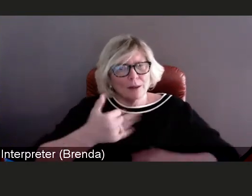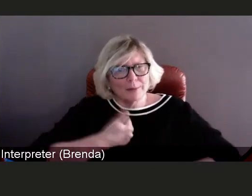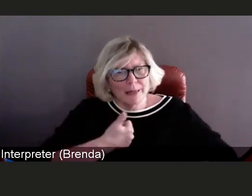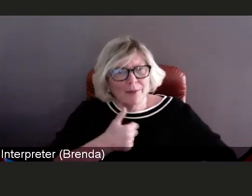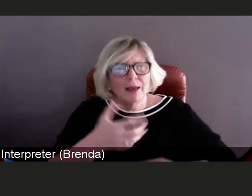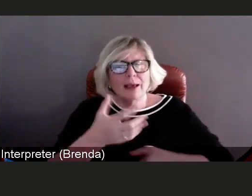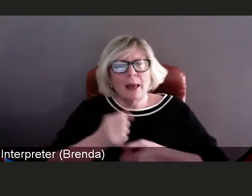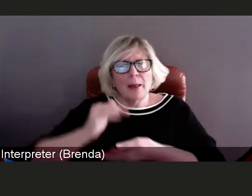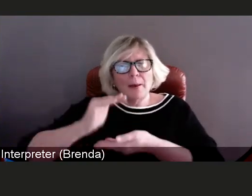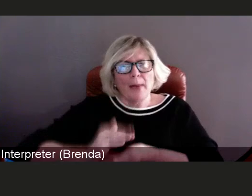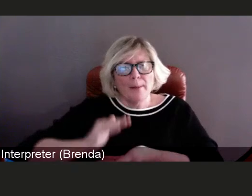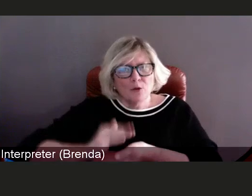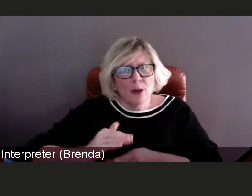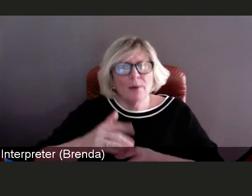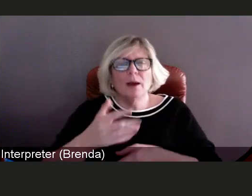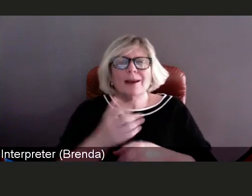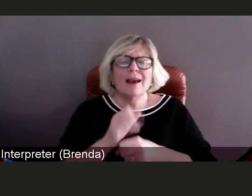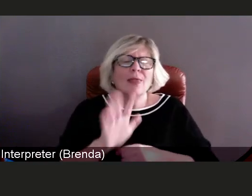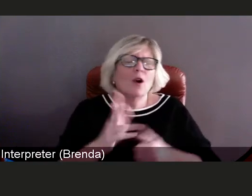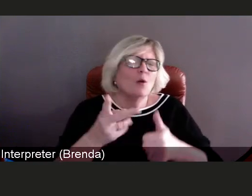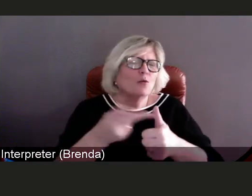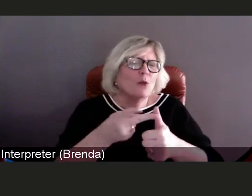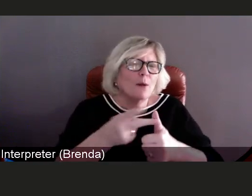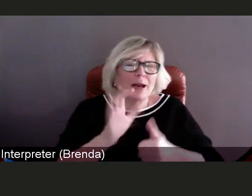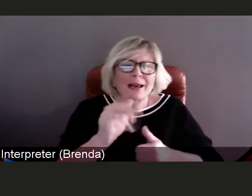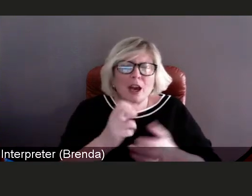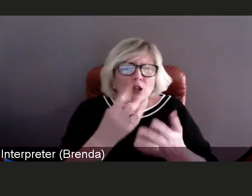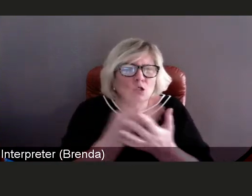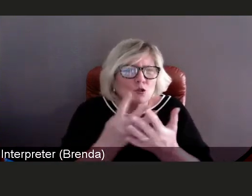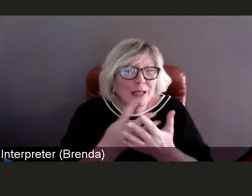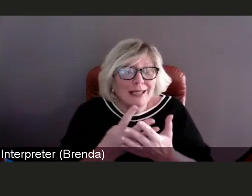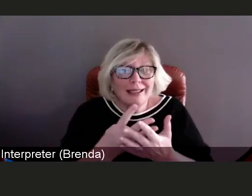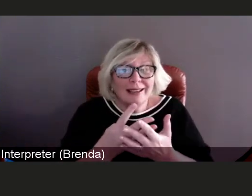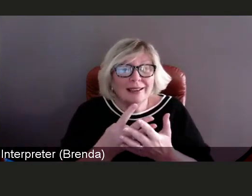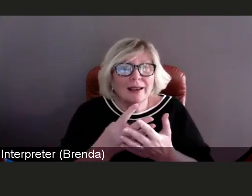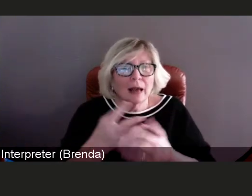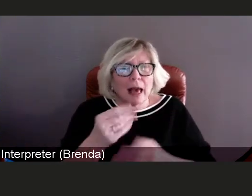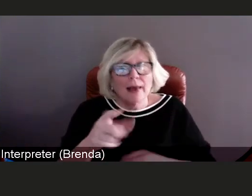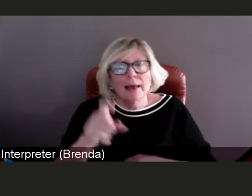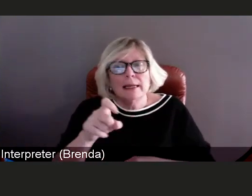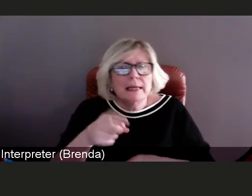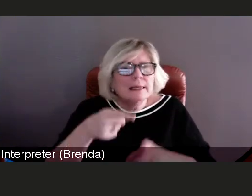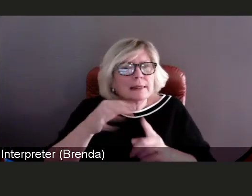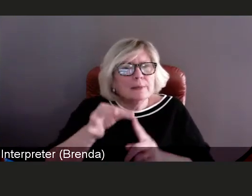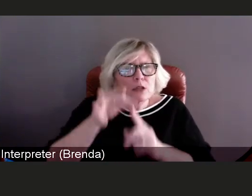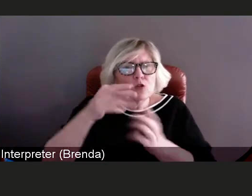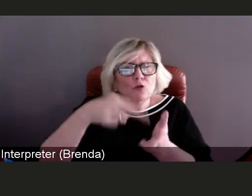where they're getting their primary care screenings and then they need specialty referrals to take care